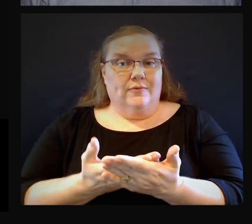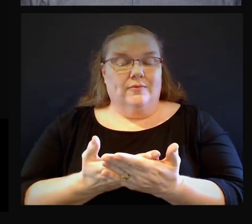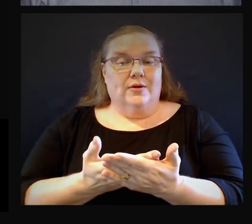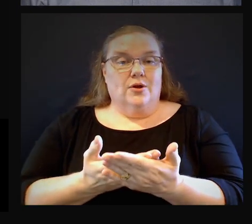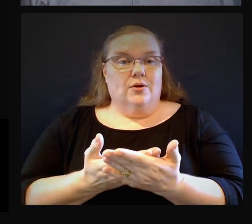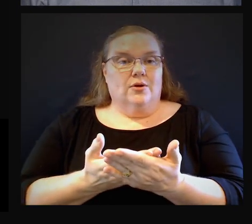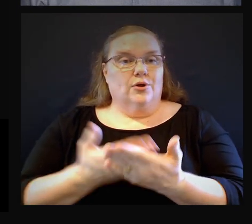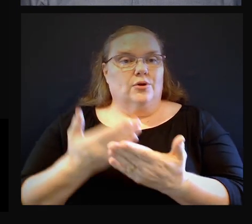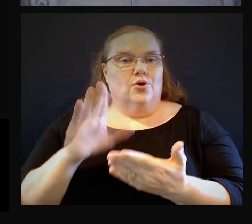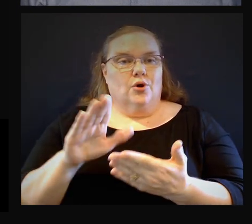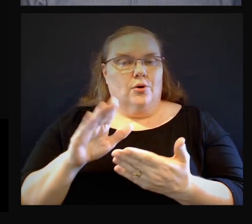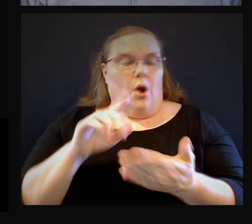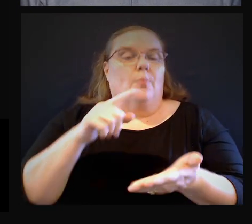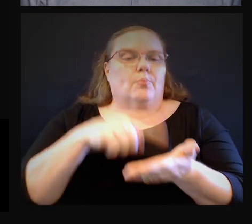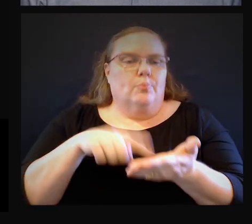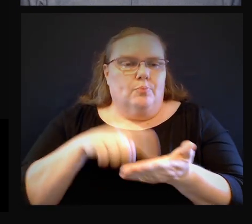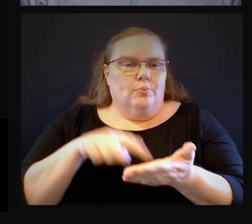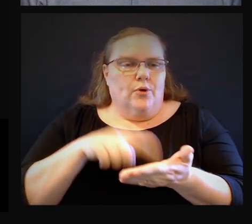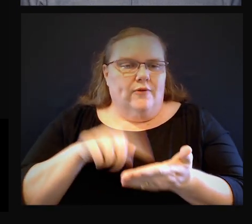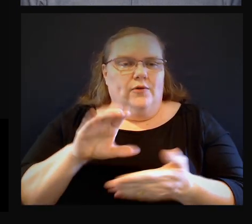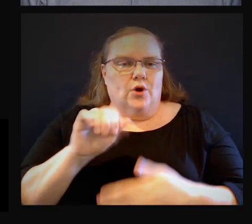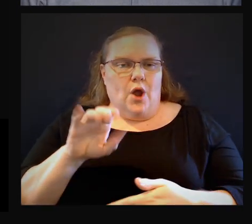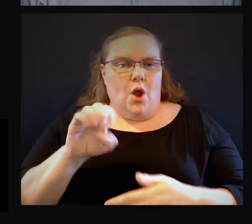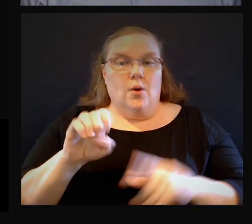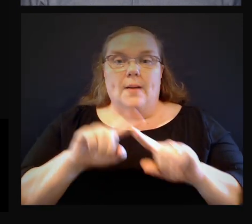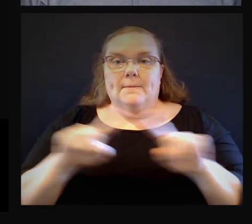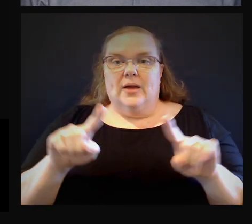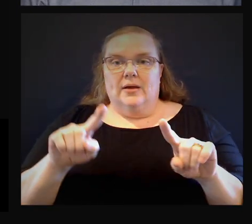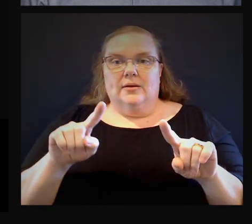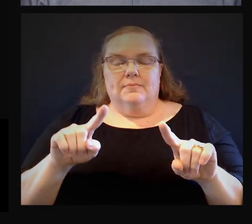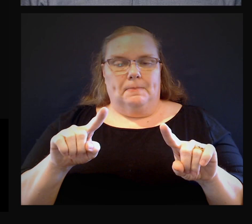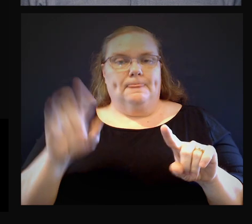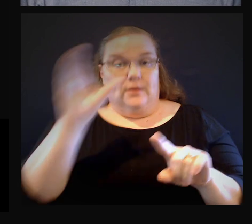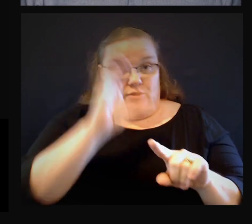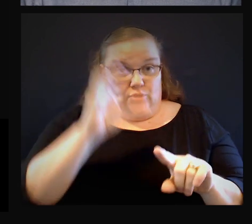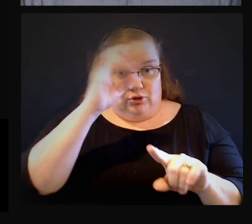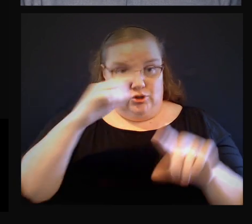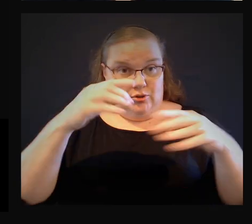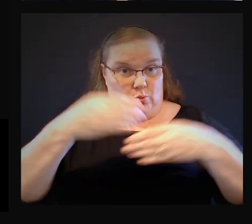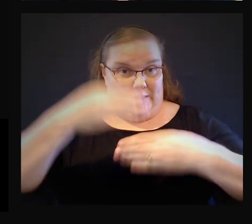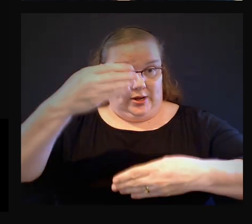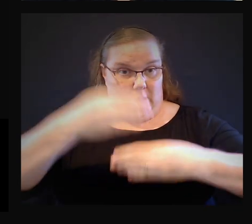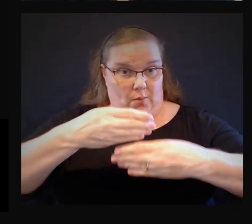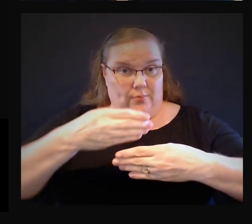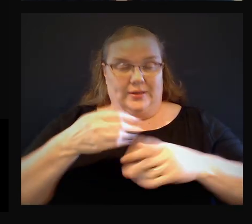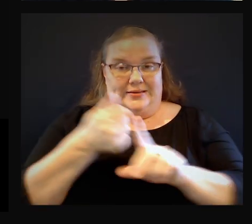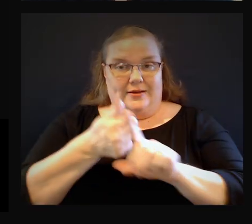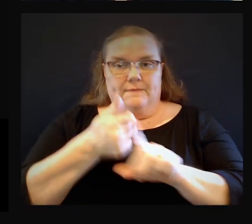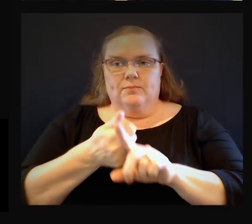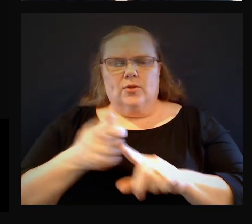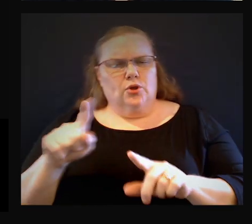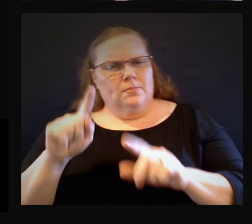but also perform common refactoring actions from within the search window. Does this mean I will be able to edit the code